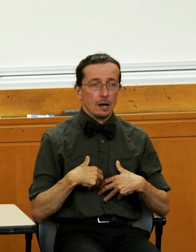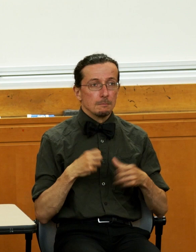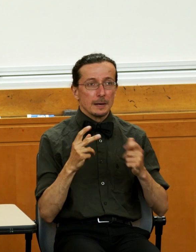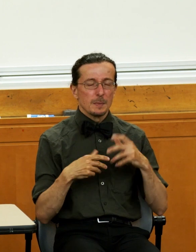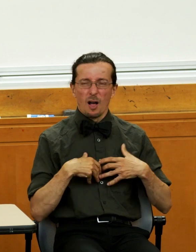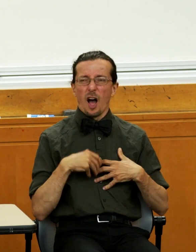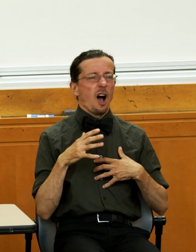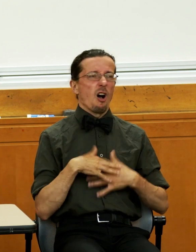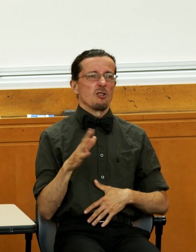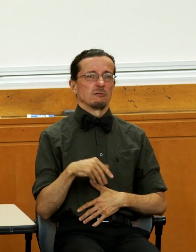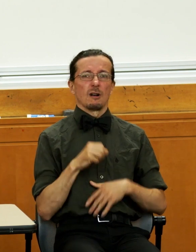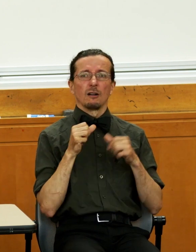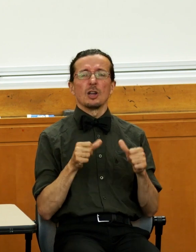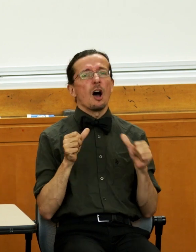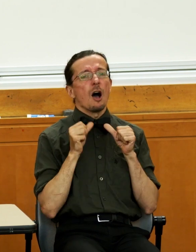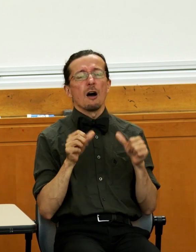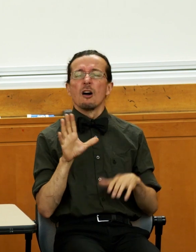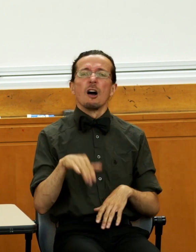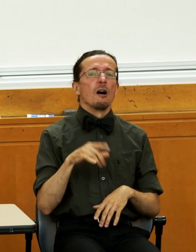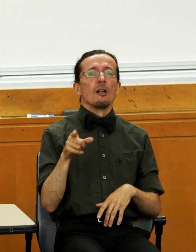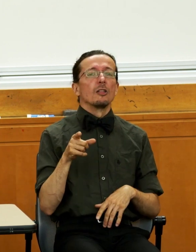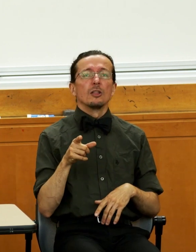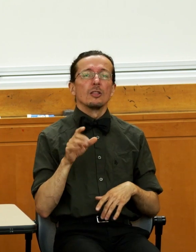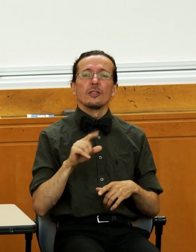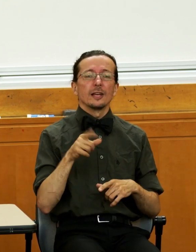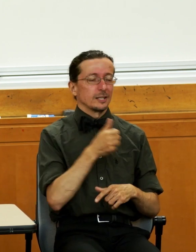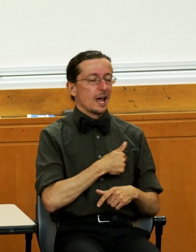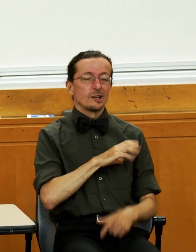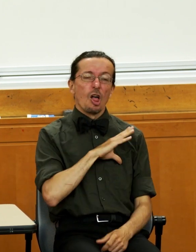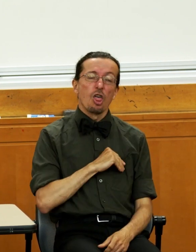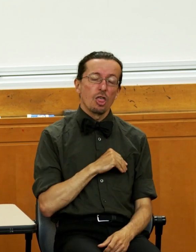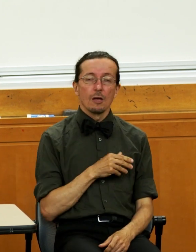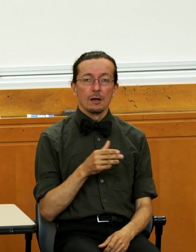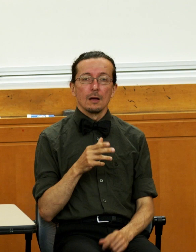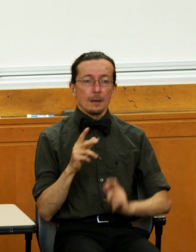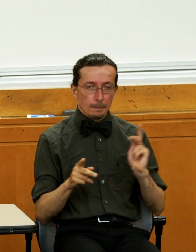“This is a defeatist. I don't like this.” People like to feel like they're going to